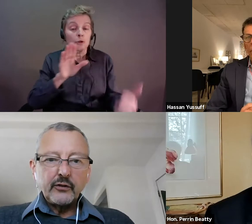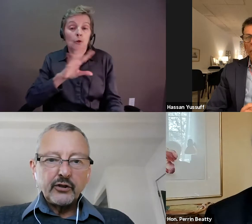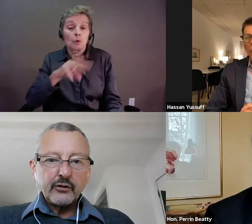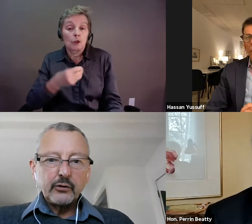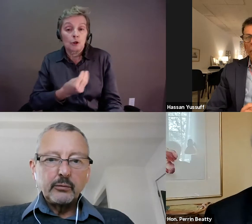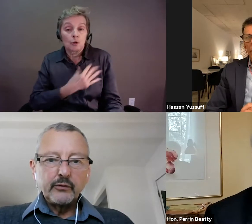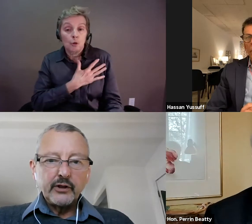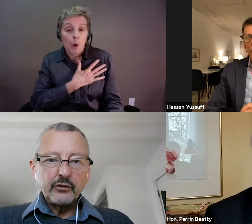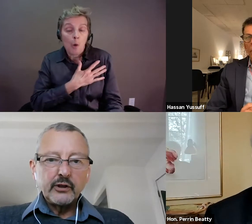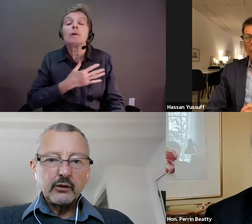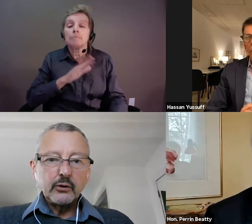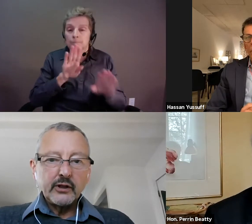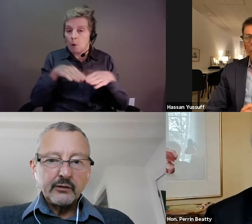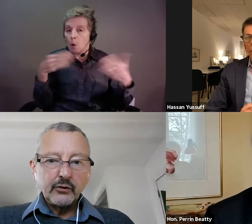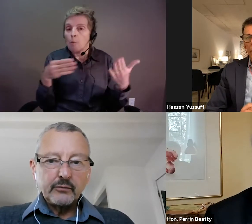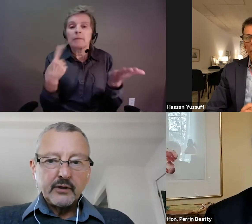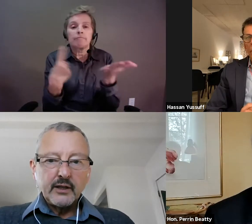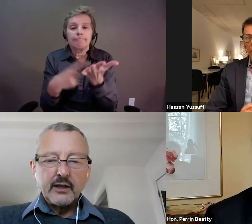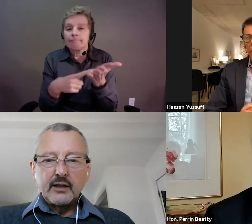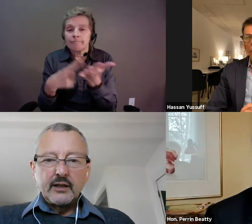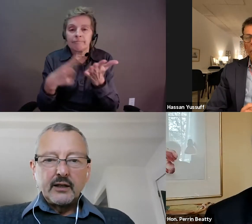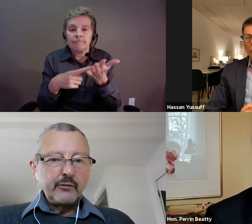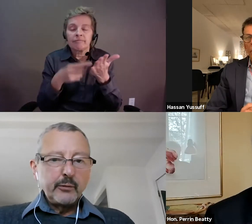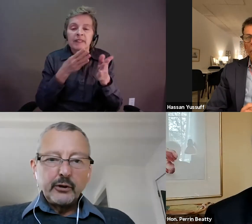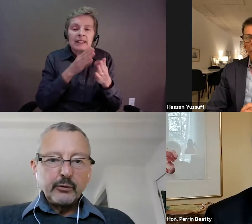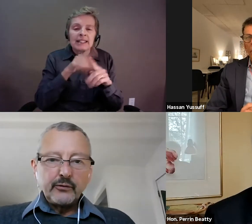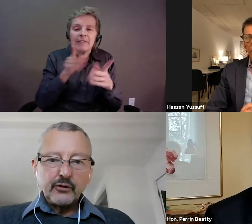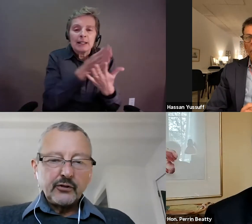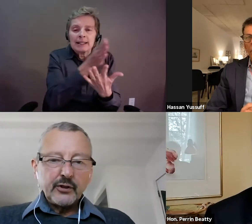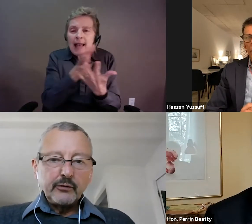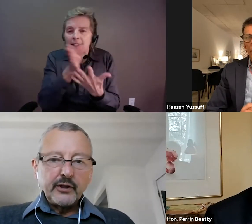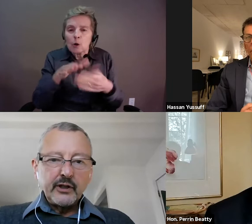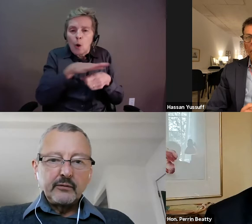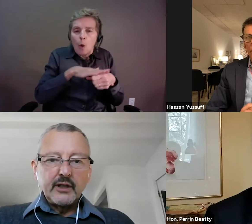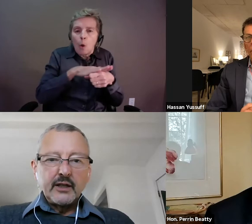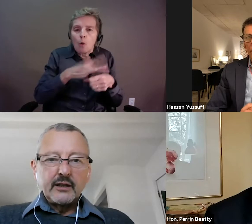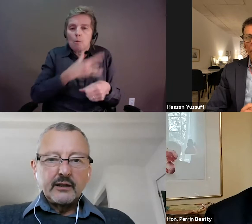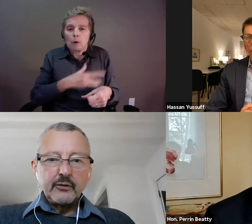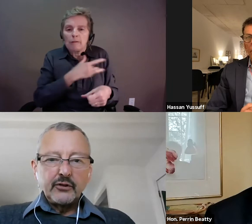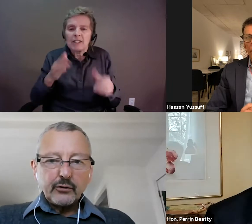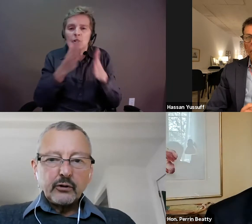of sectoral, provincial and local levels. I'm familiar with just some of the sectoral